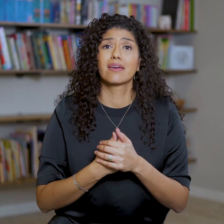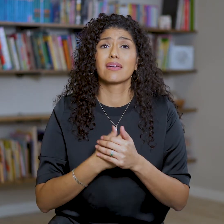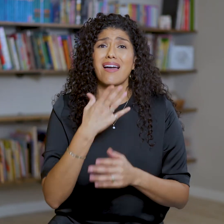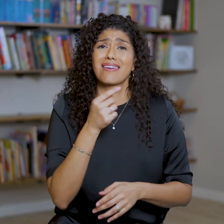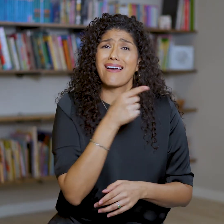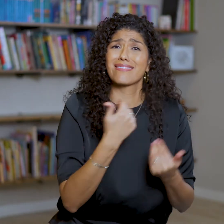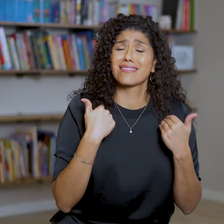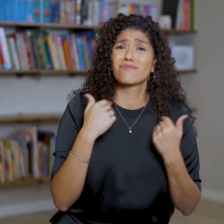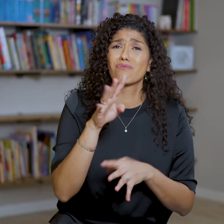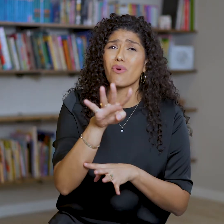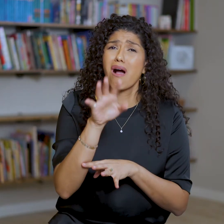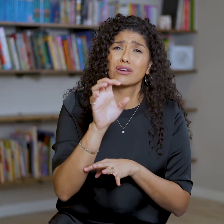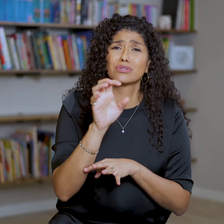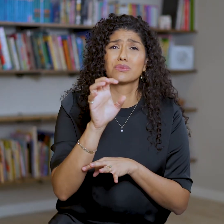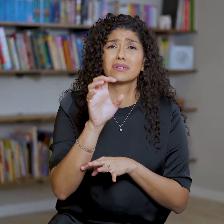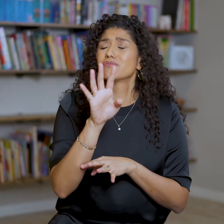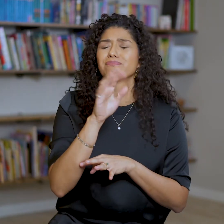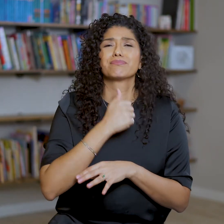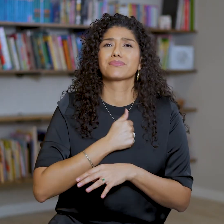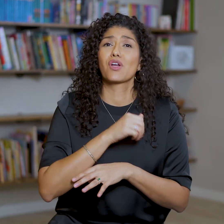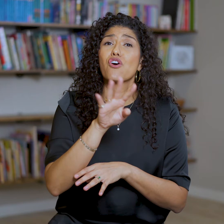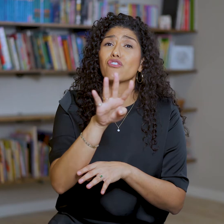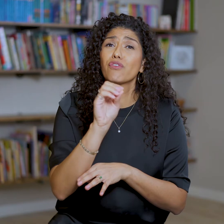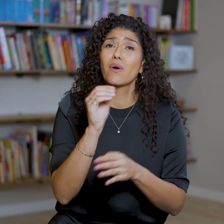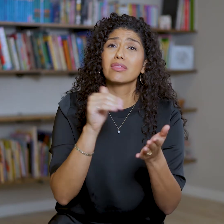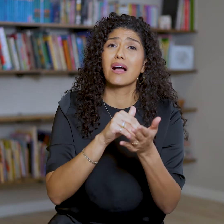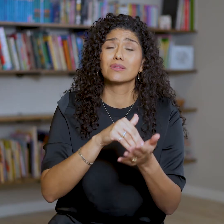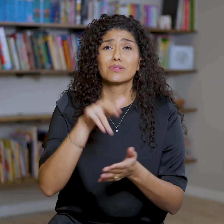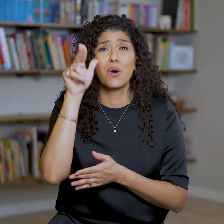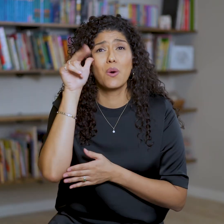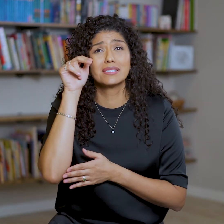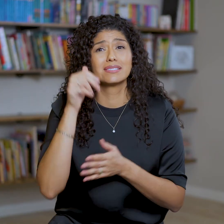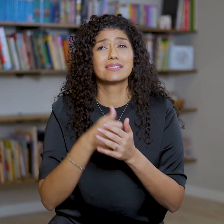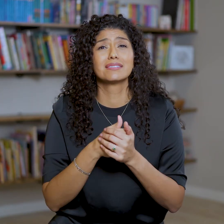And he has 40,000 horses!